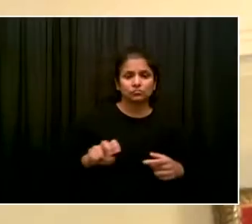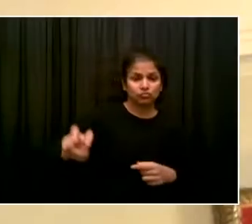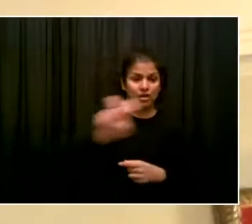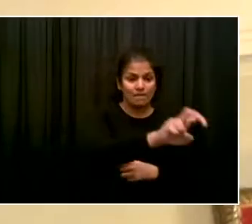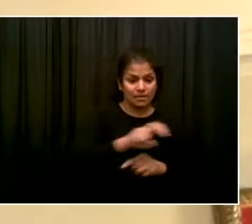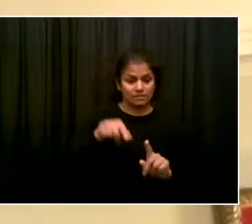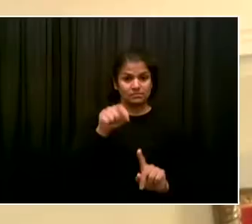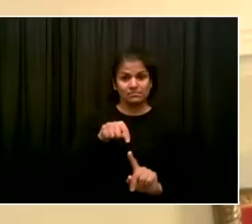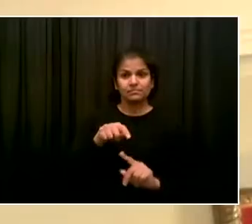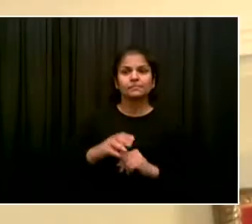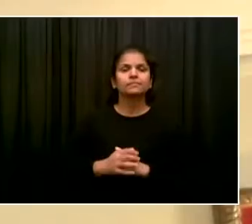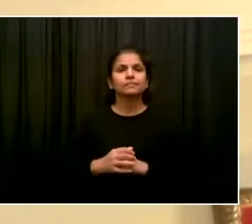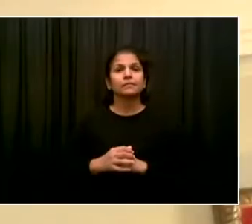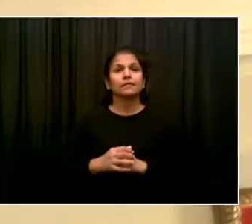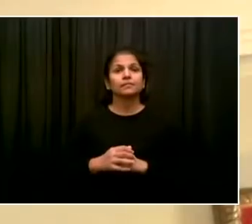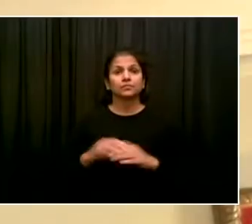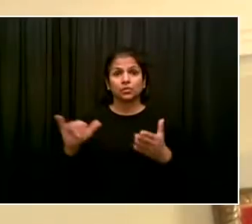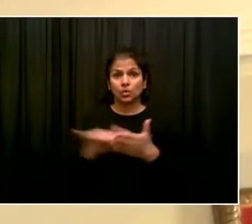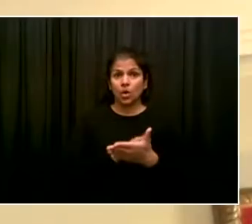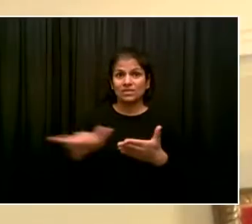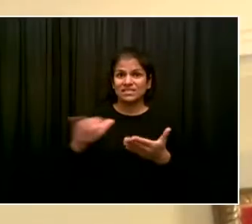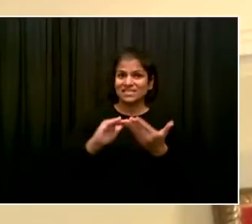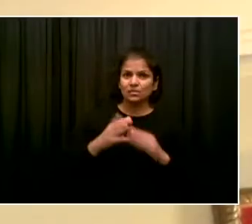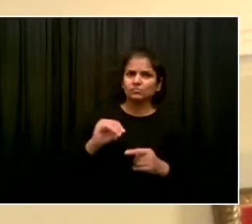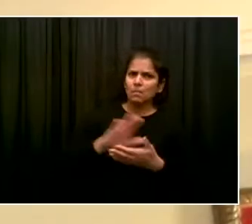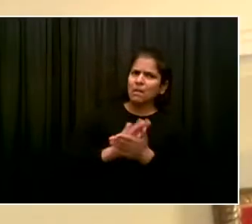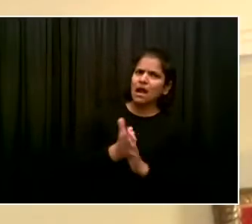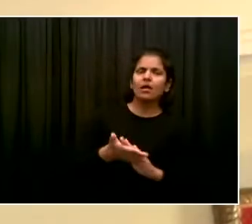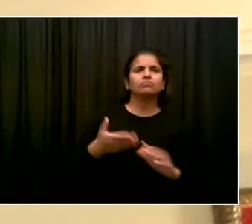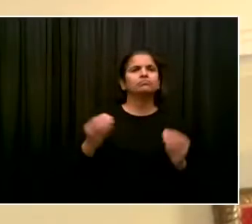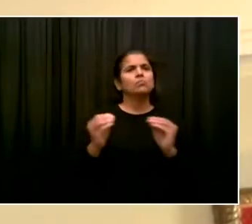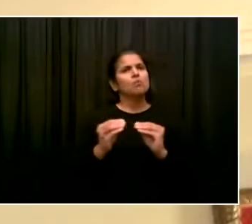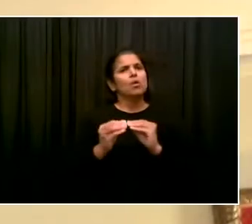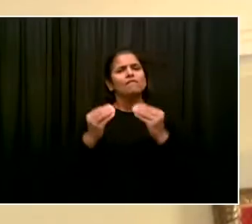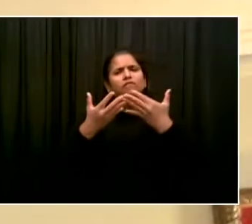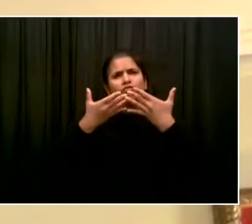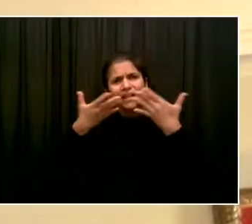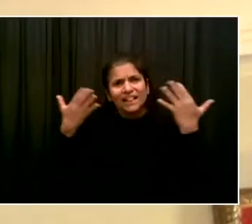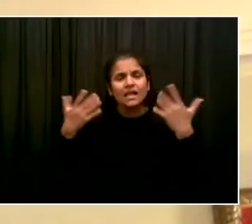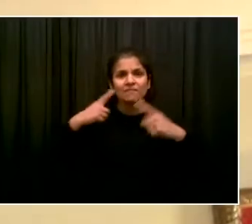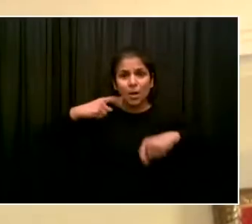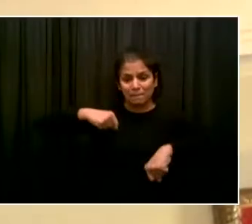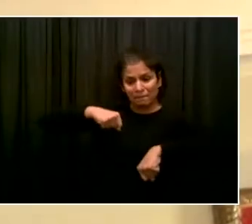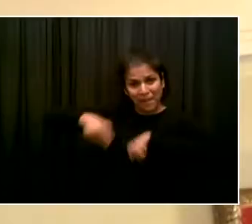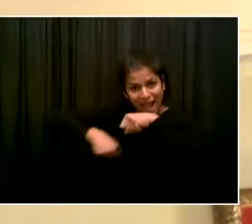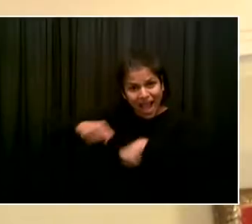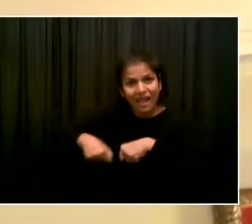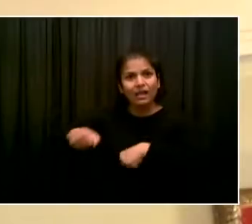. WE CAN TURN OUR CITY CYCLE